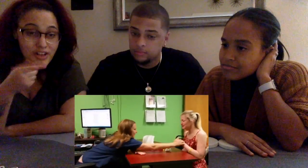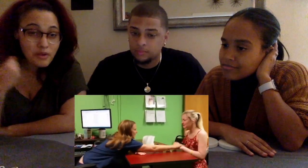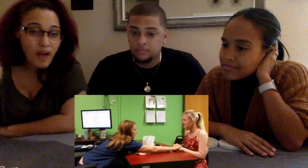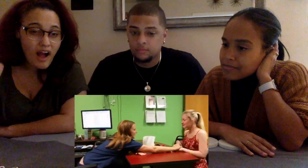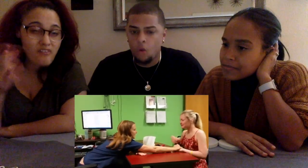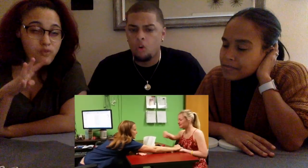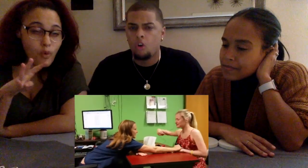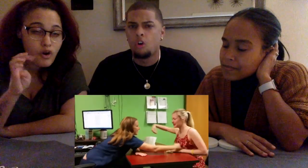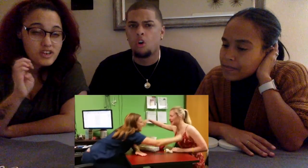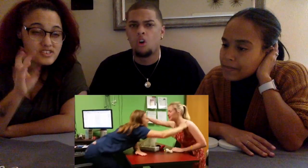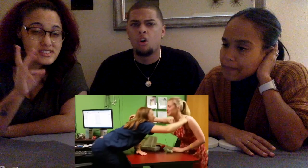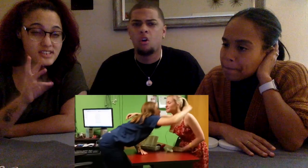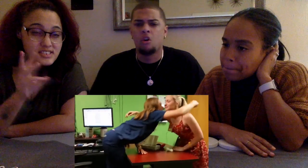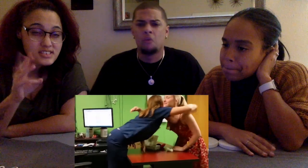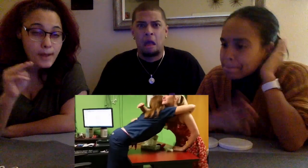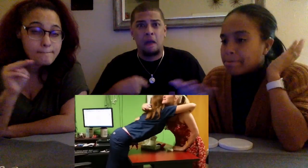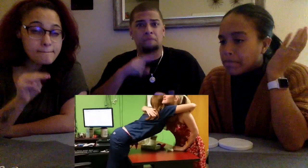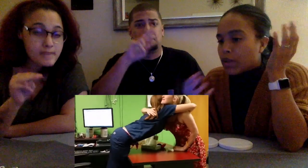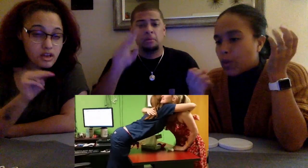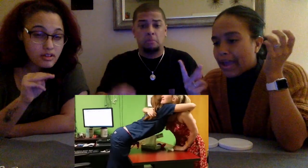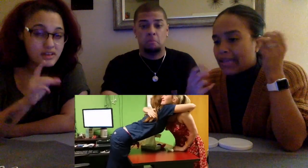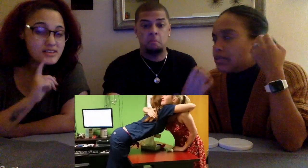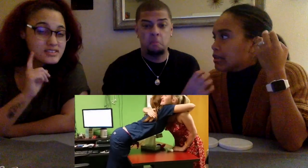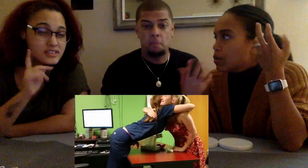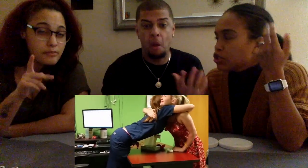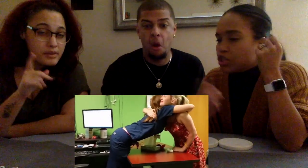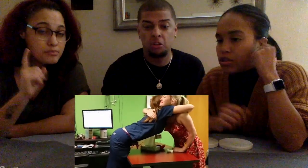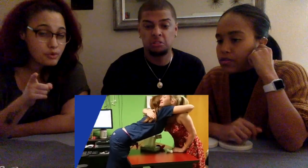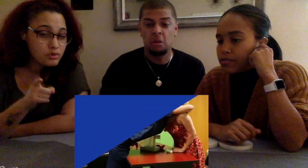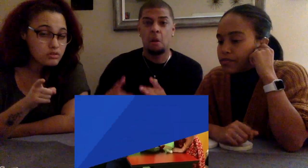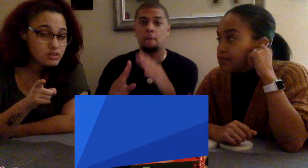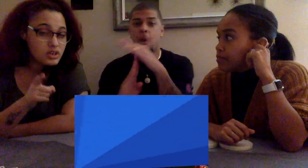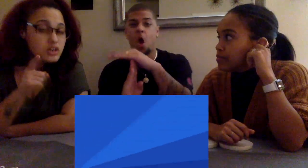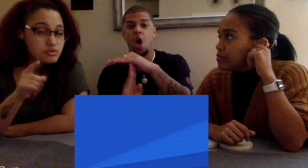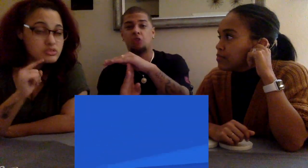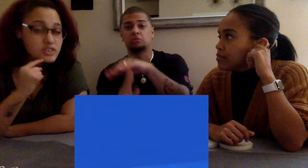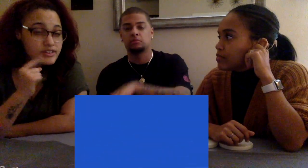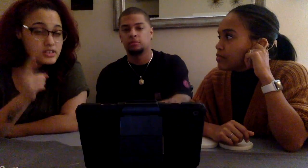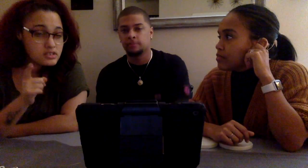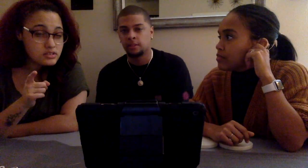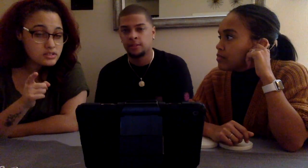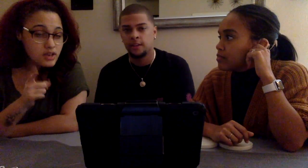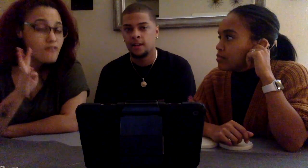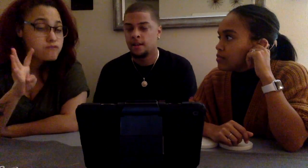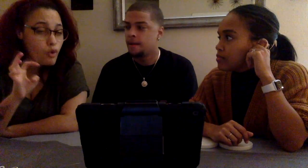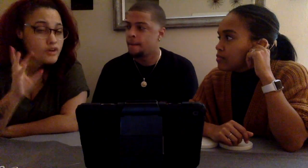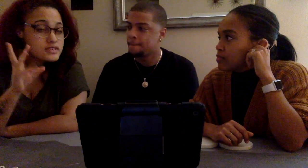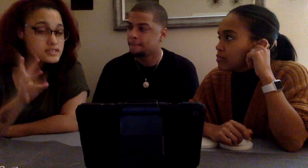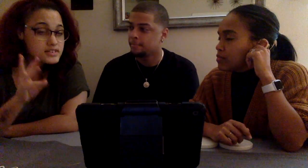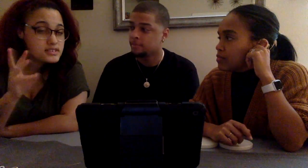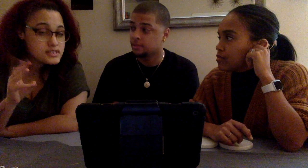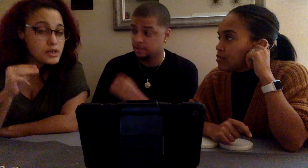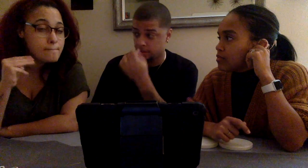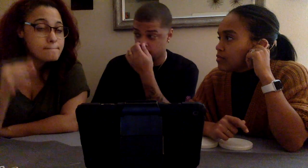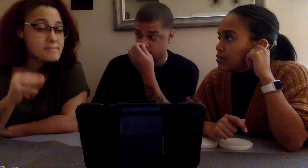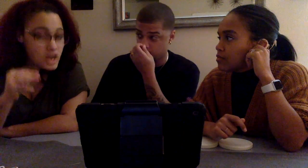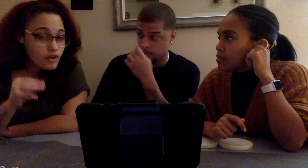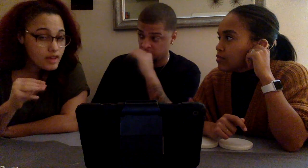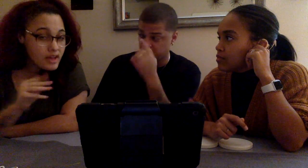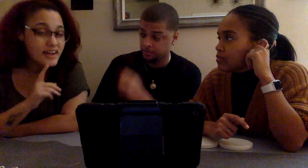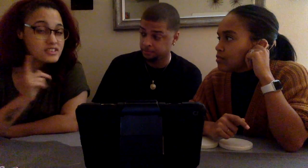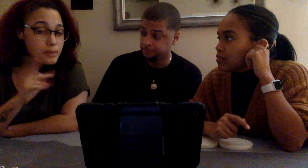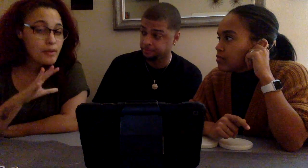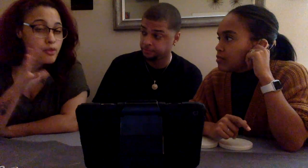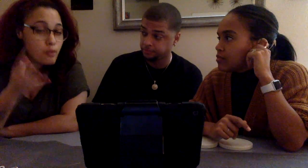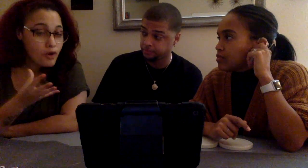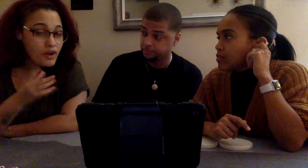Daisy: You have 466 million deaf people on there. Are you serious? 466 million deaf people in the world!